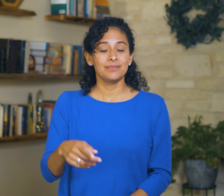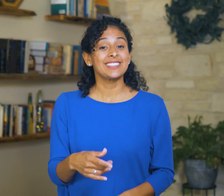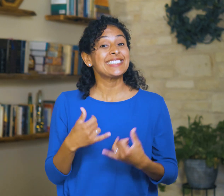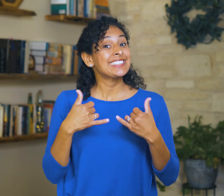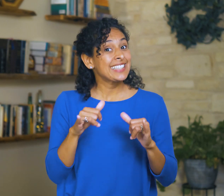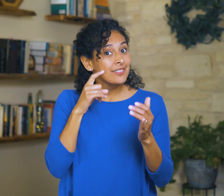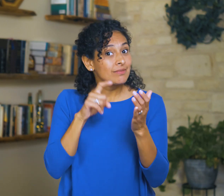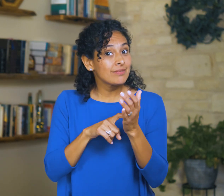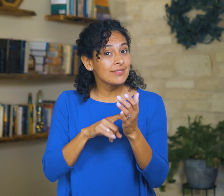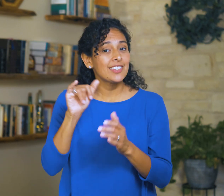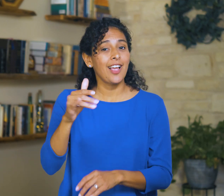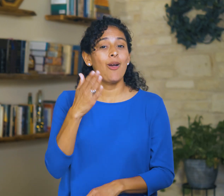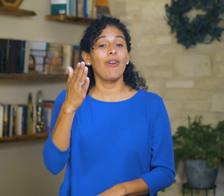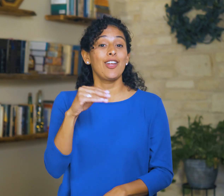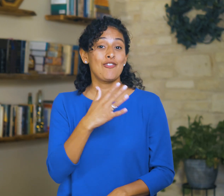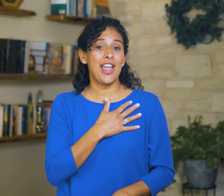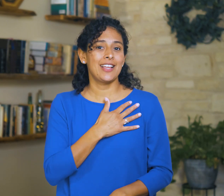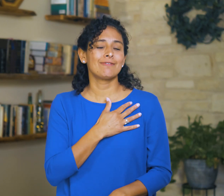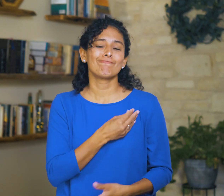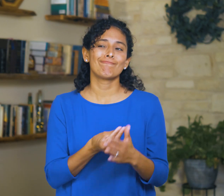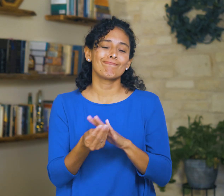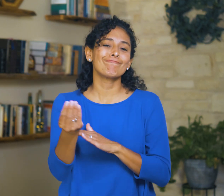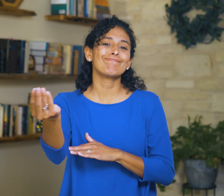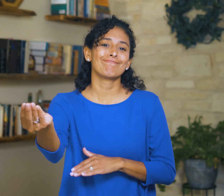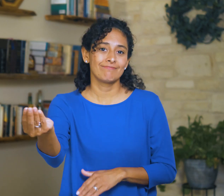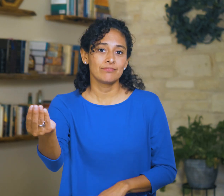But still, YHWH has grace tucked up His sleeve: